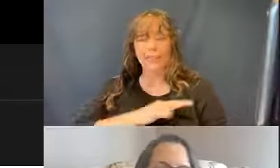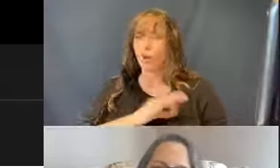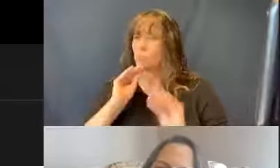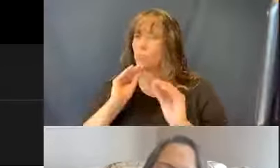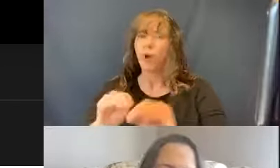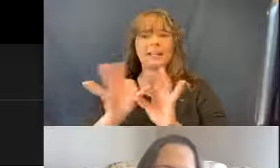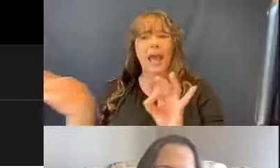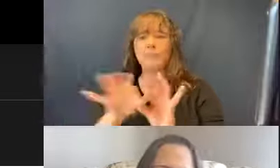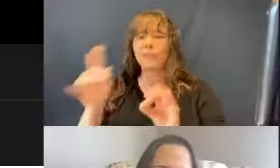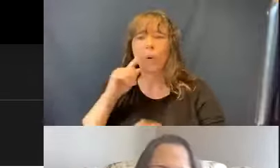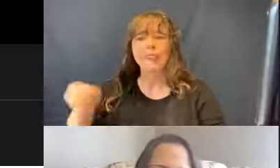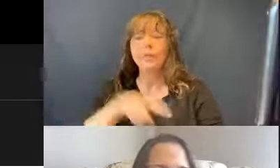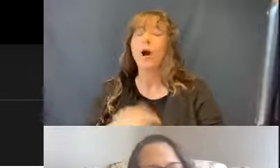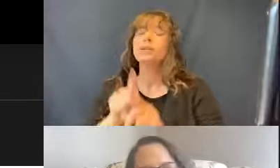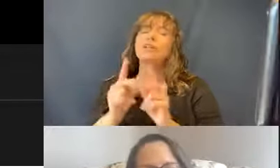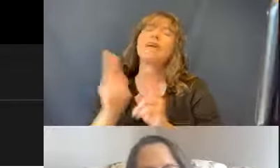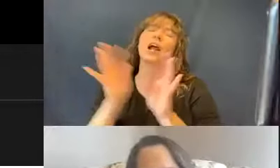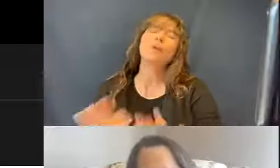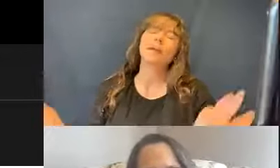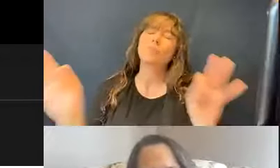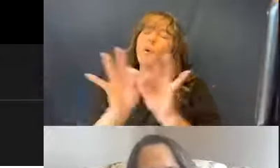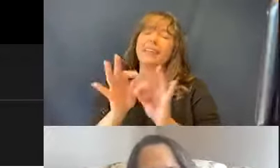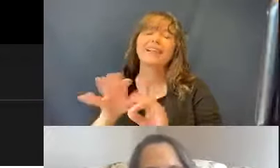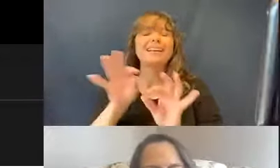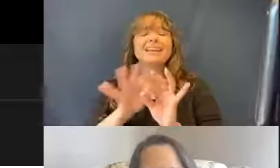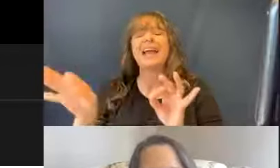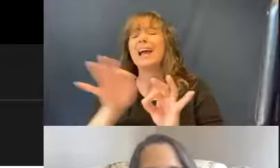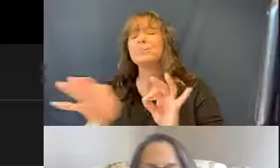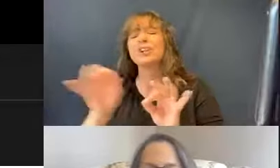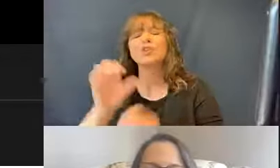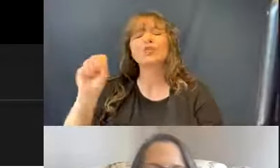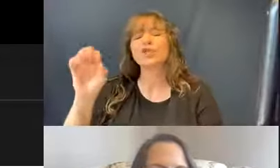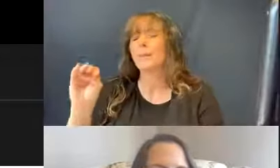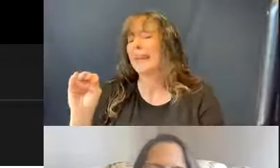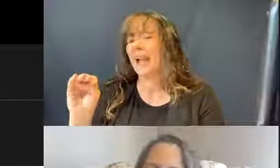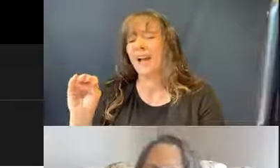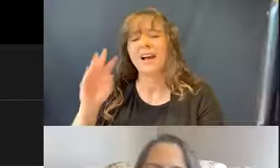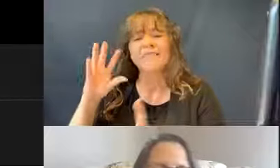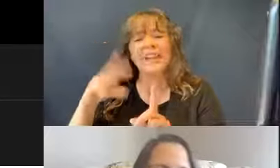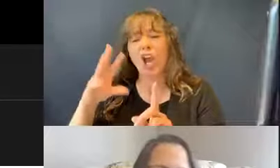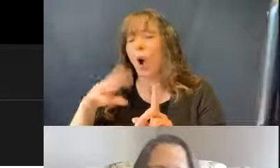is a very inclusive thing, is caption your social media videos. That really will reach